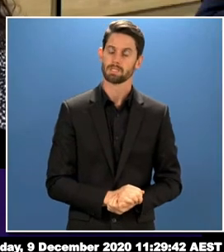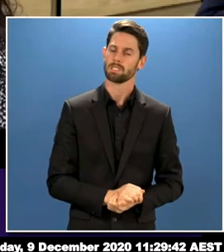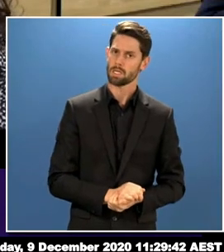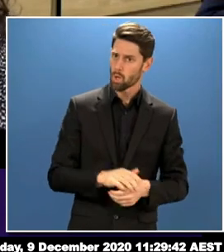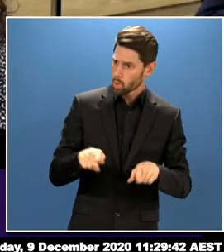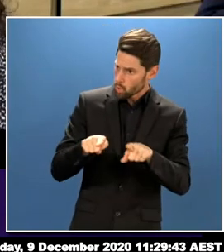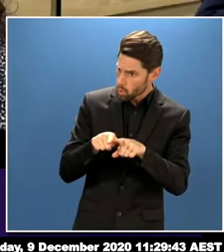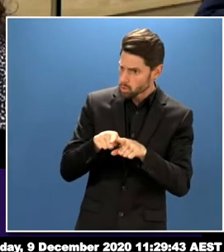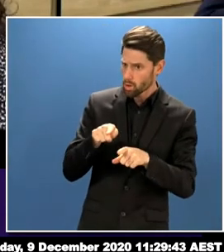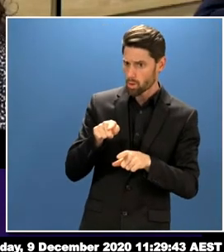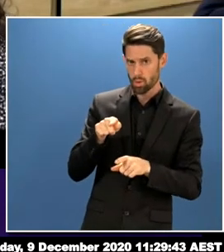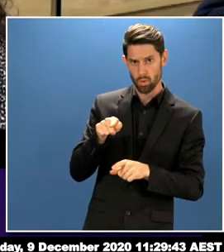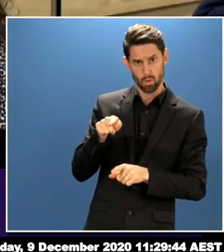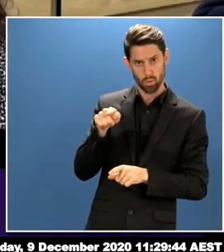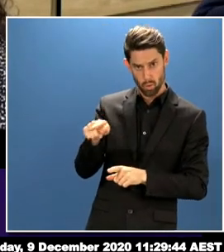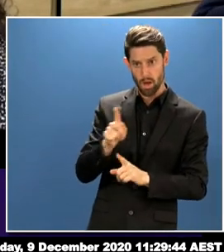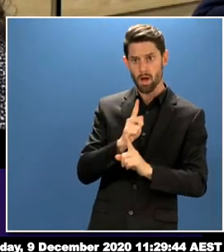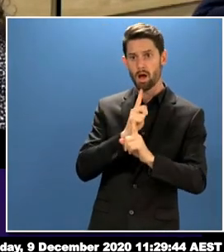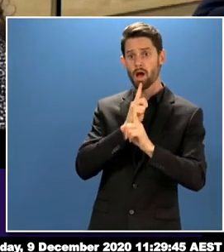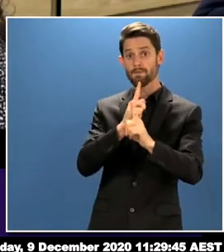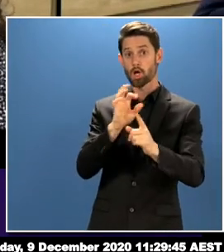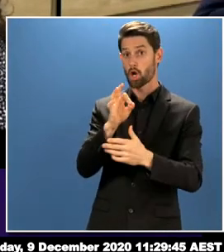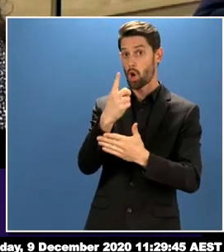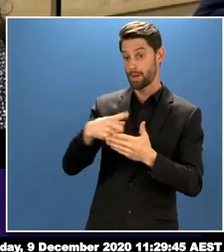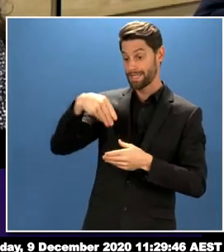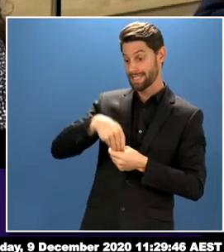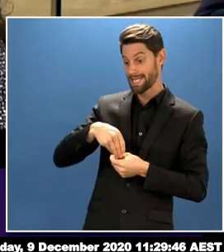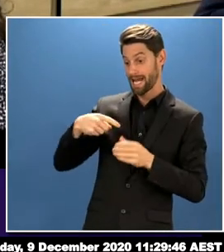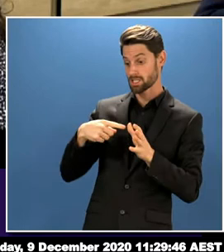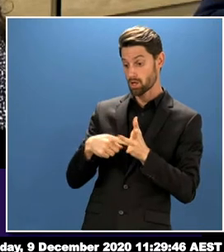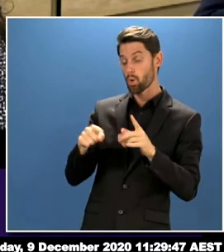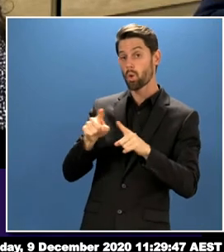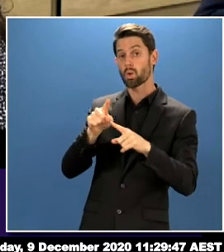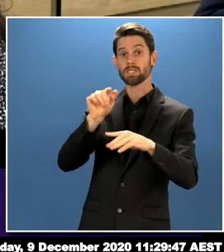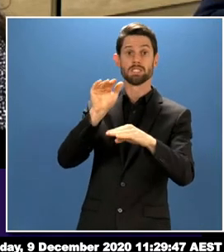externally. Is that in the form of ATO rulings?